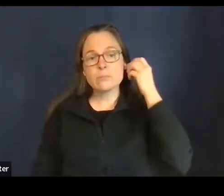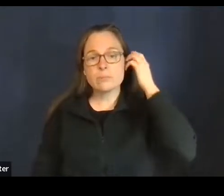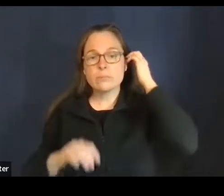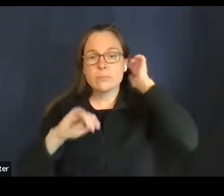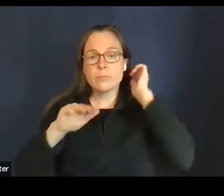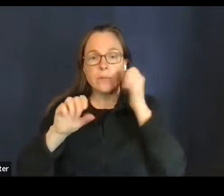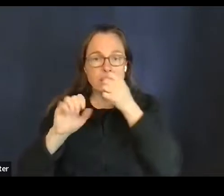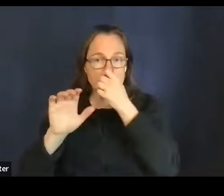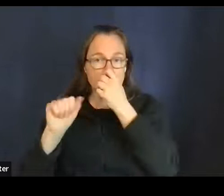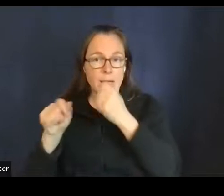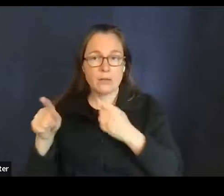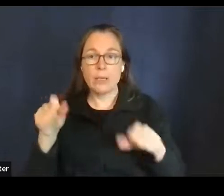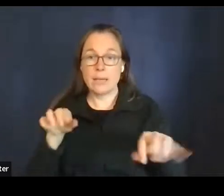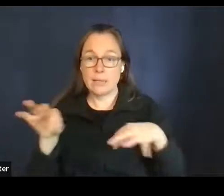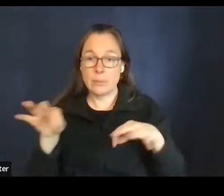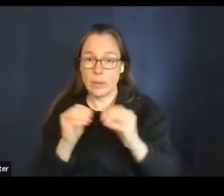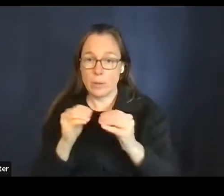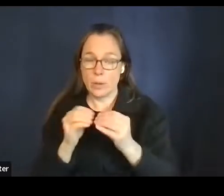be more specific.